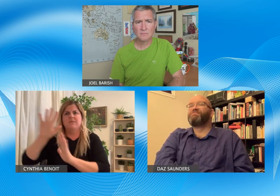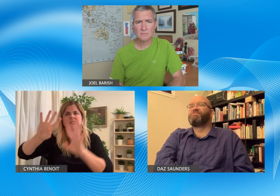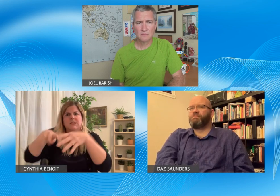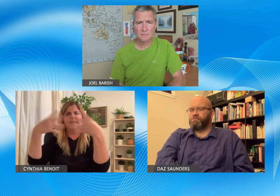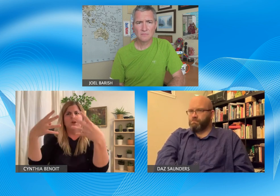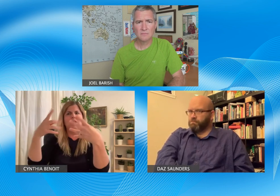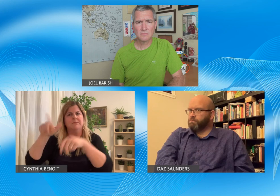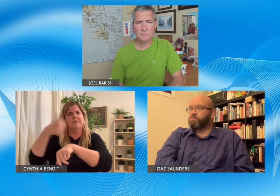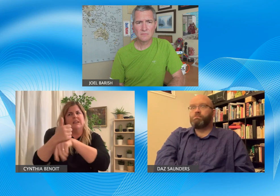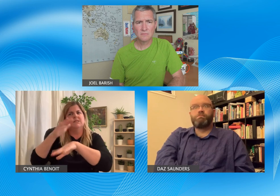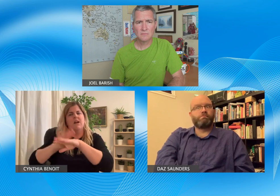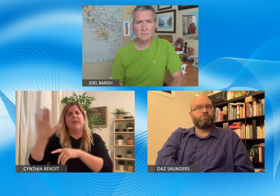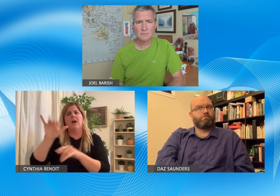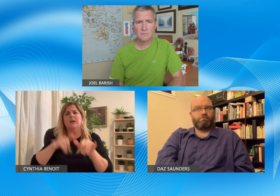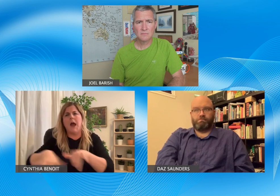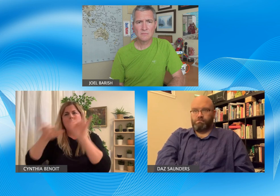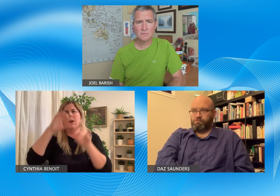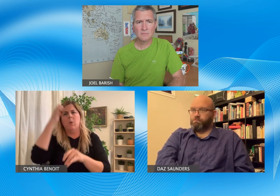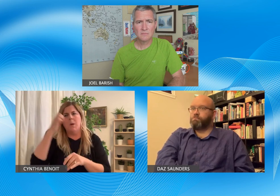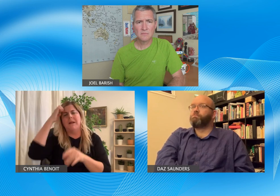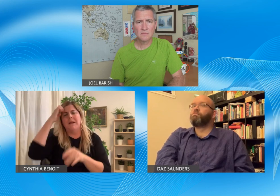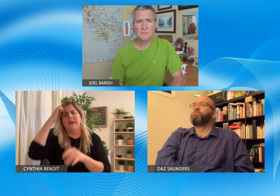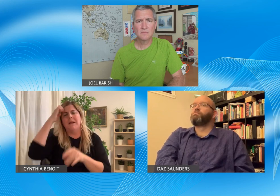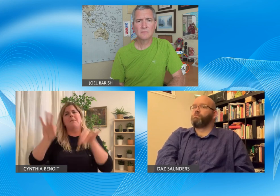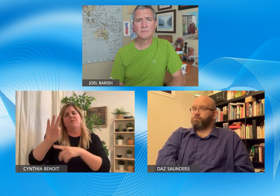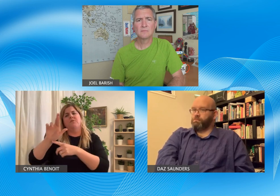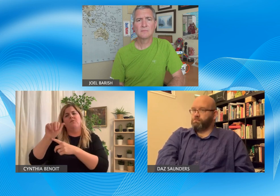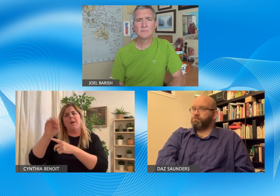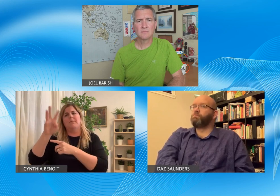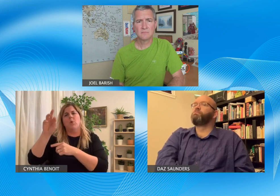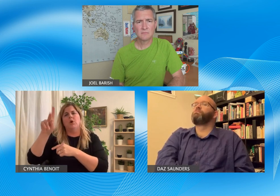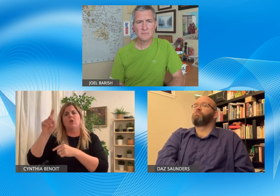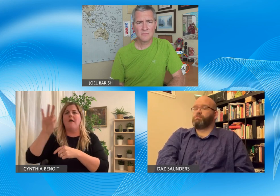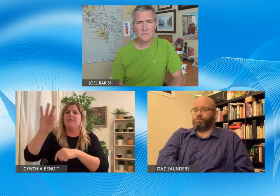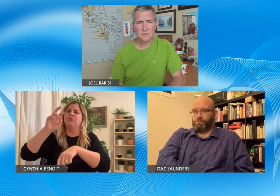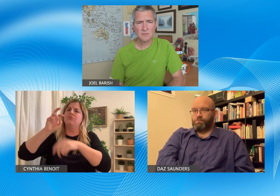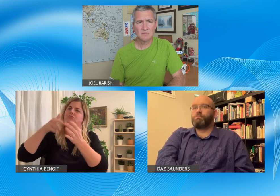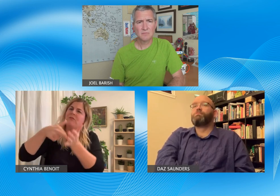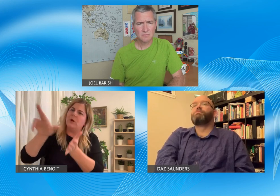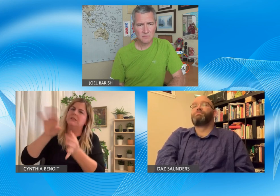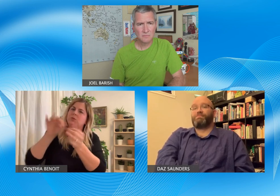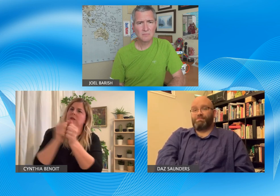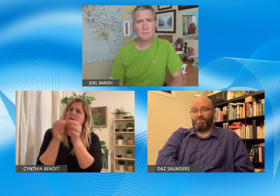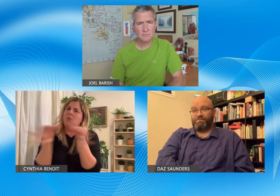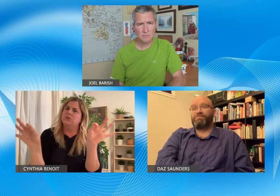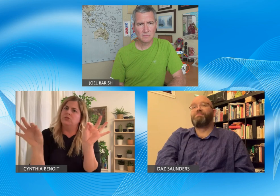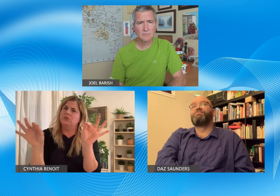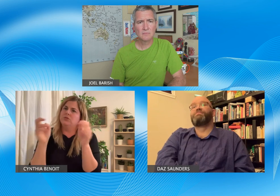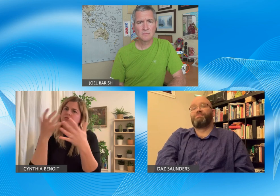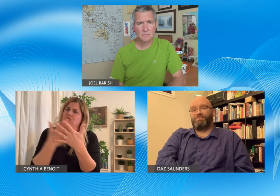to develop the CEFR, Common Europe Framework of Reference with language.